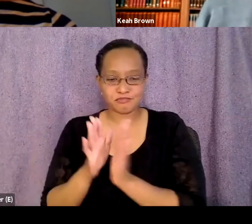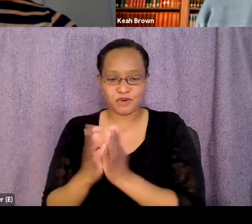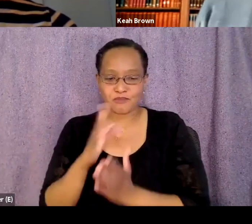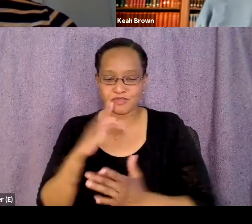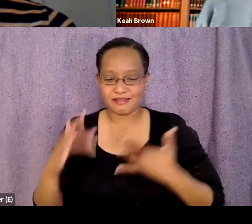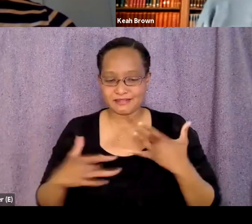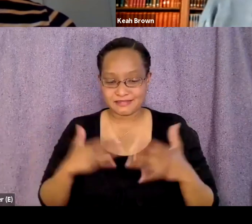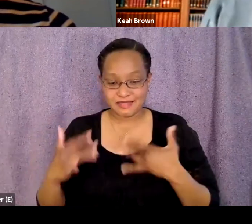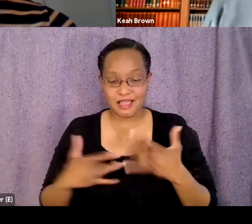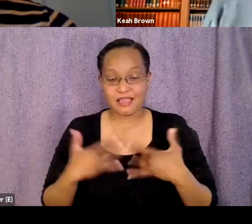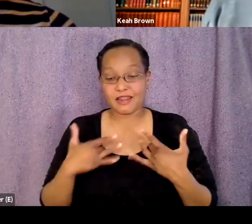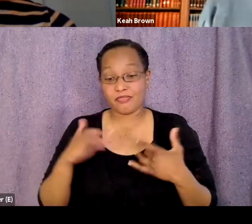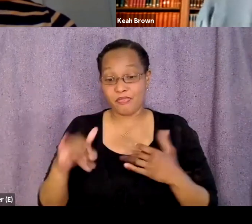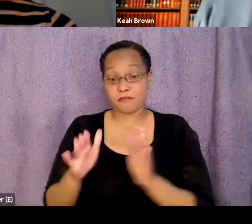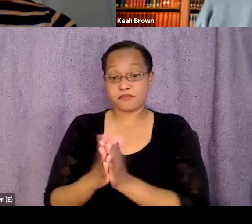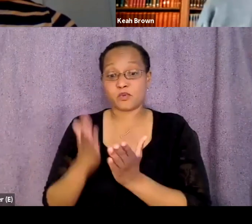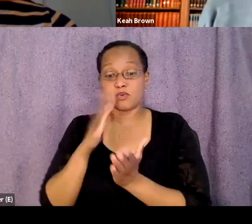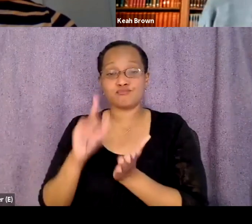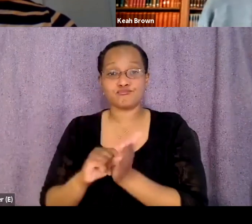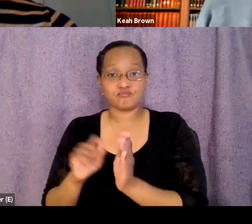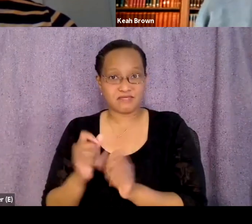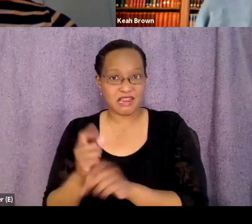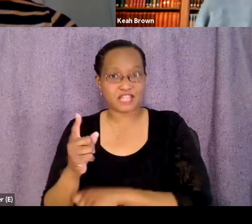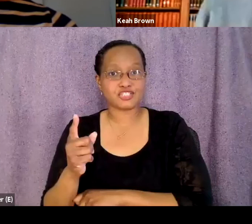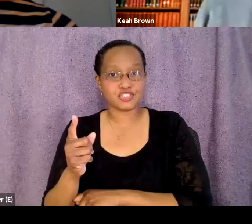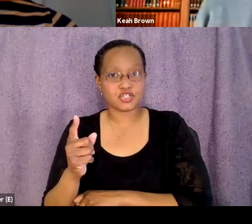Keah Brown: And that'll be out next year, and also, if you want to preorder You Are